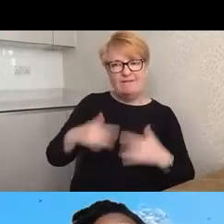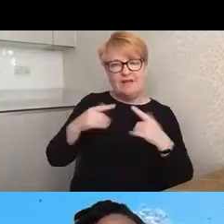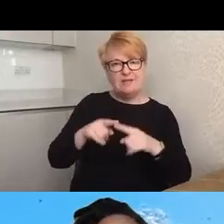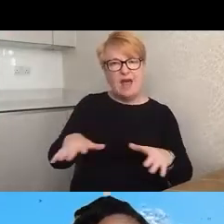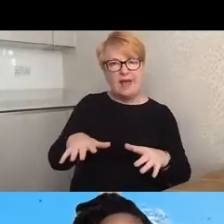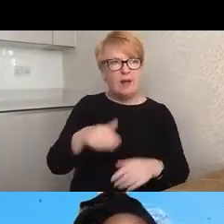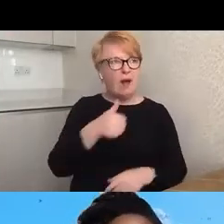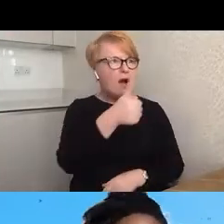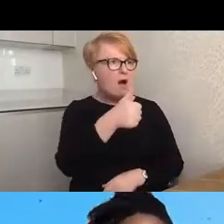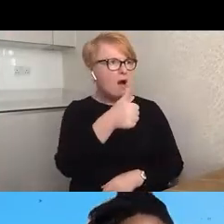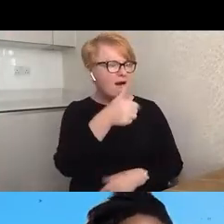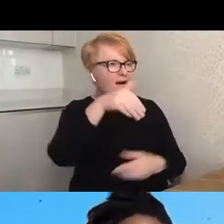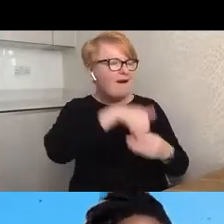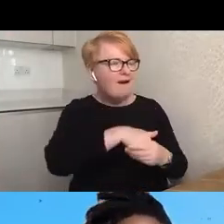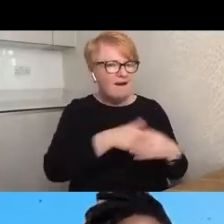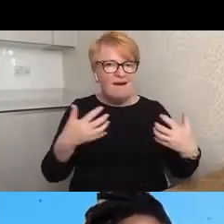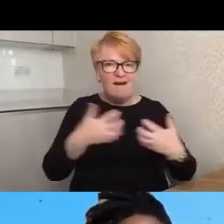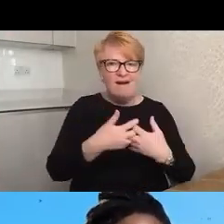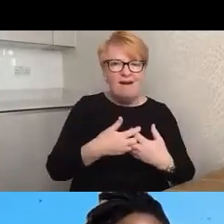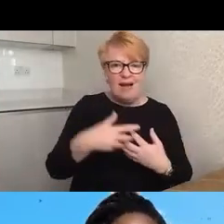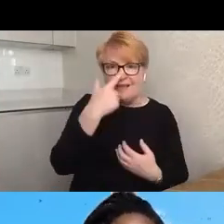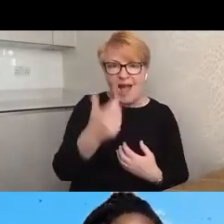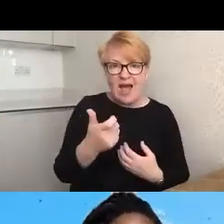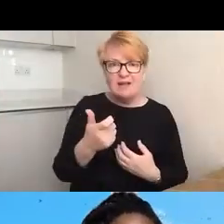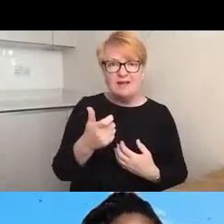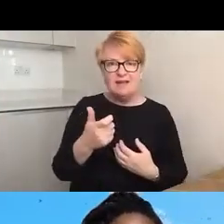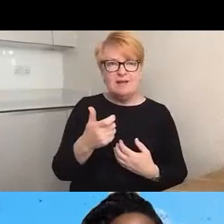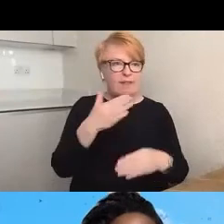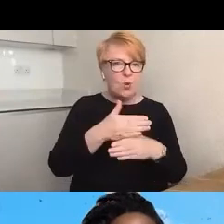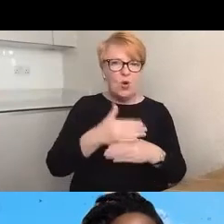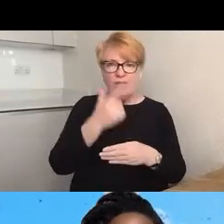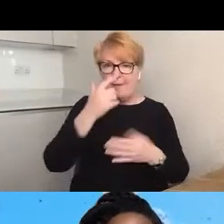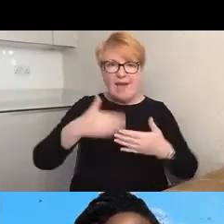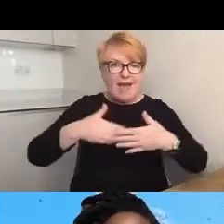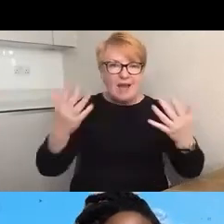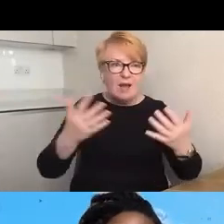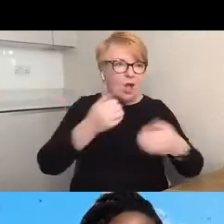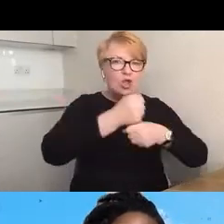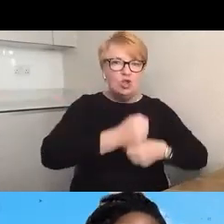And their own; the work can exist in church halls, the work can exist in local community centres,